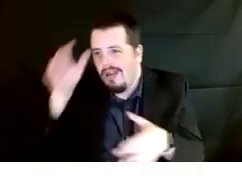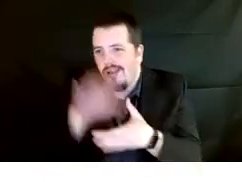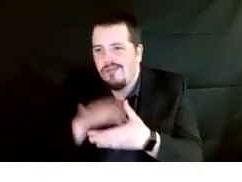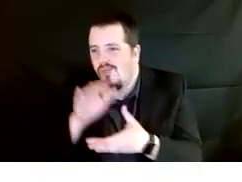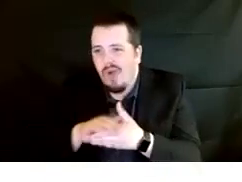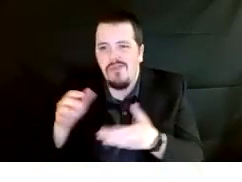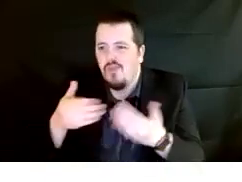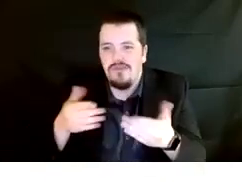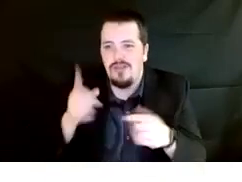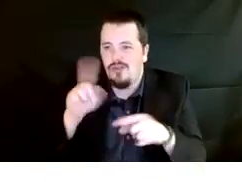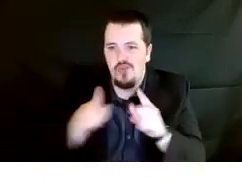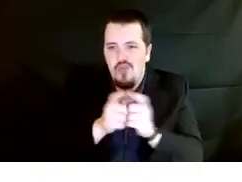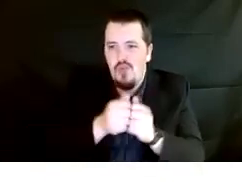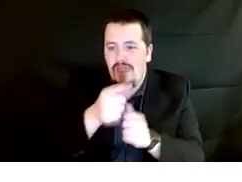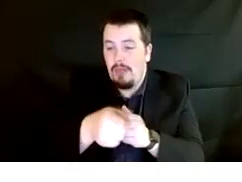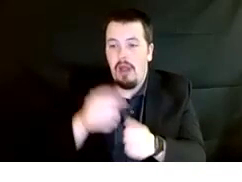hospitals were starting to figure out that that kind of thing is important